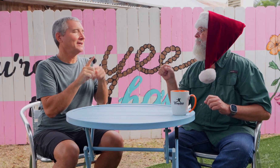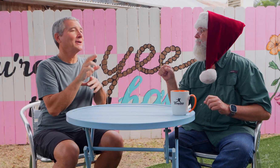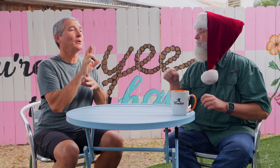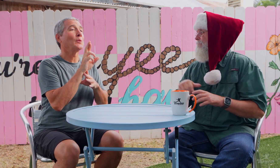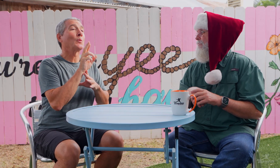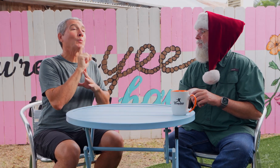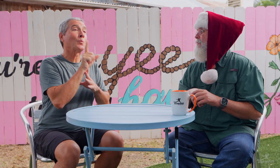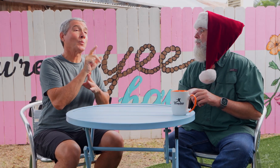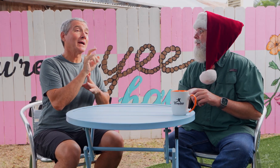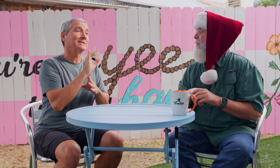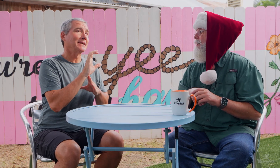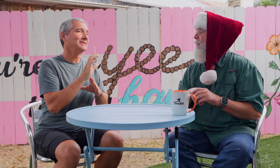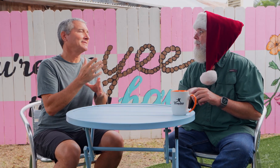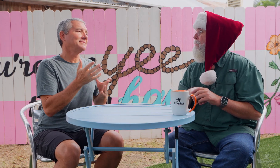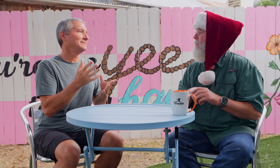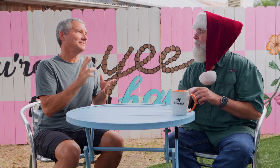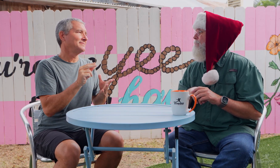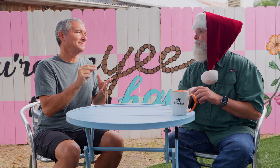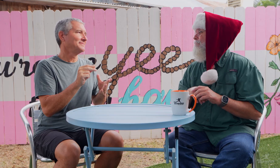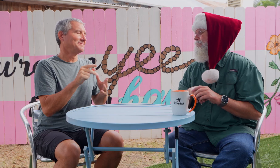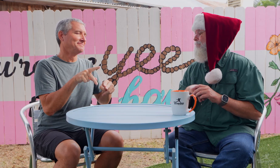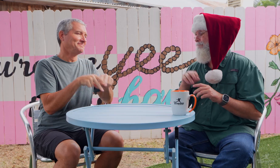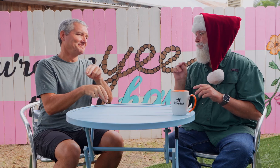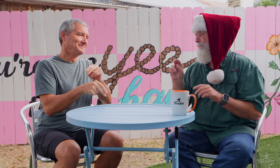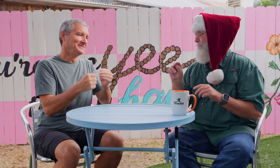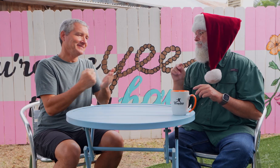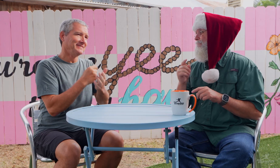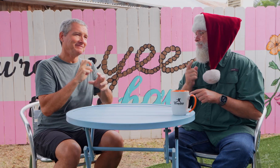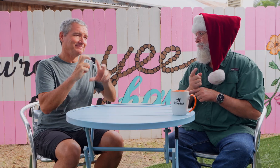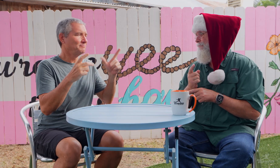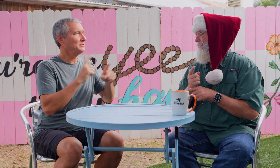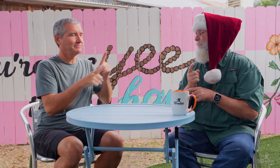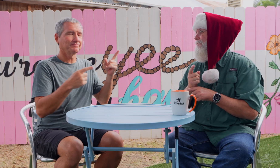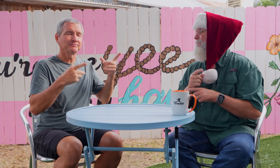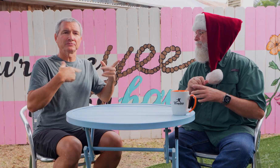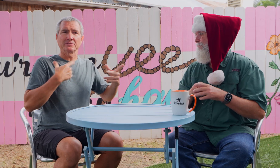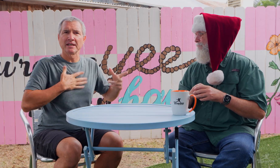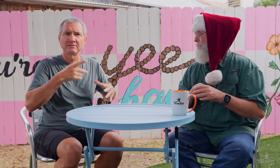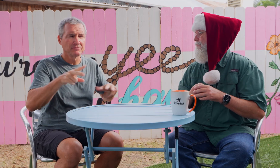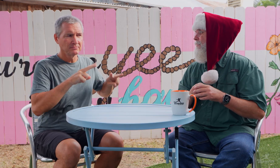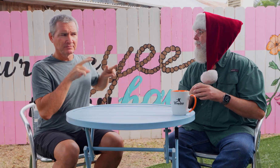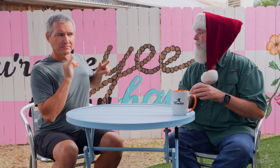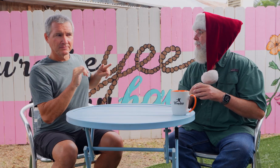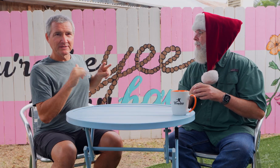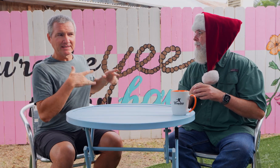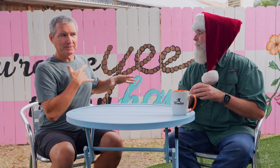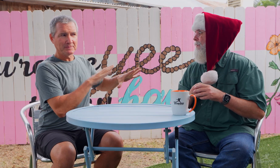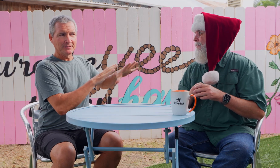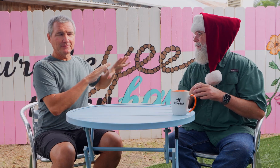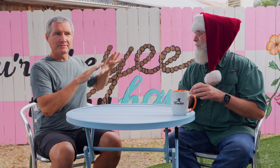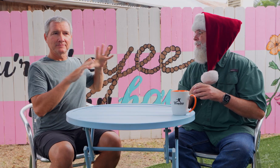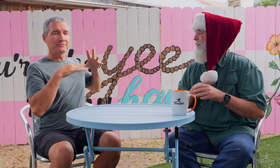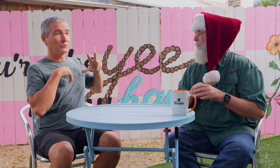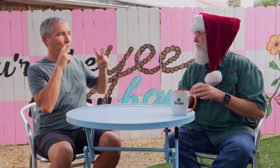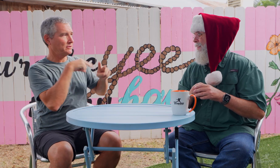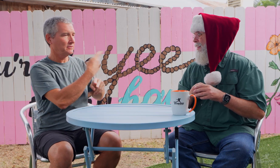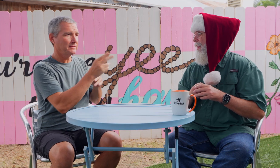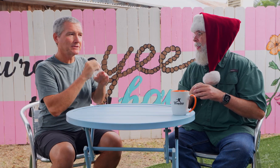Too bad that magic isn't realistic for us! I'm happy you're able to watch and feel his magic here